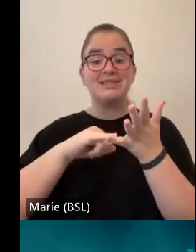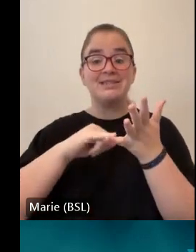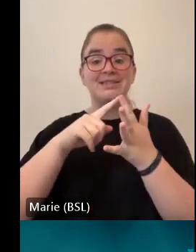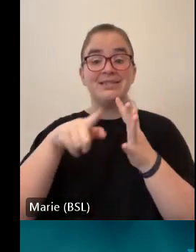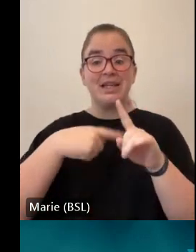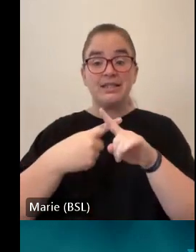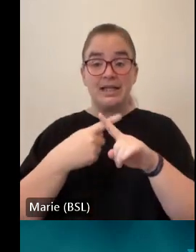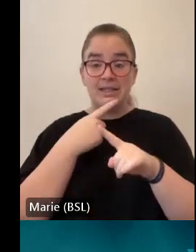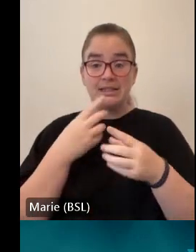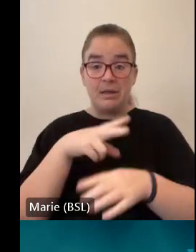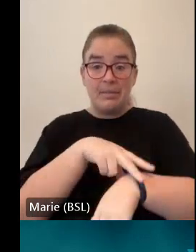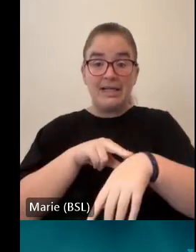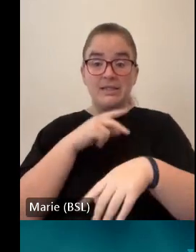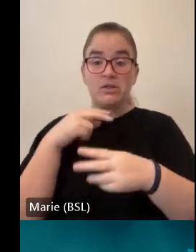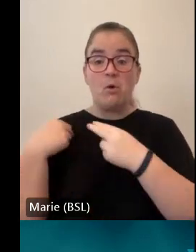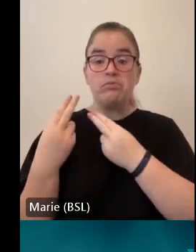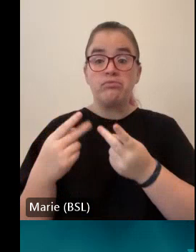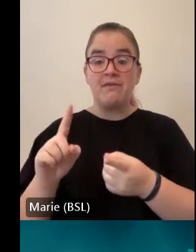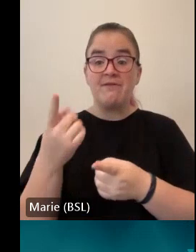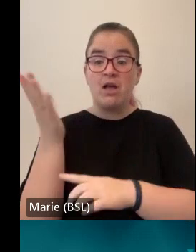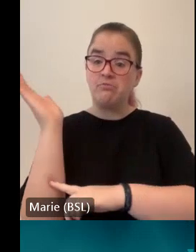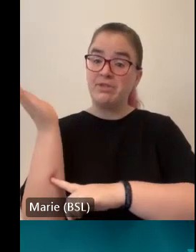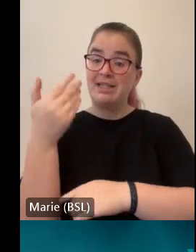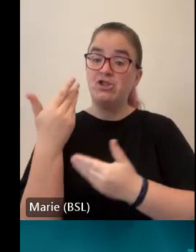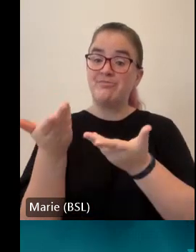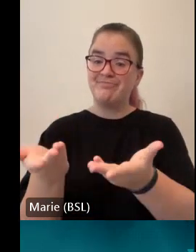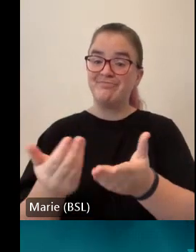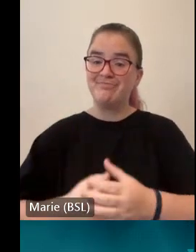So I'll pass over to Bernadette first. Thanks very much.